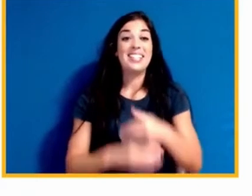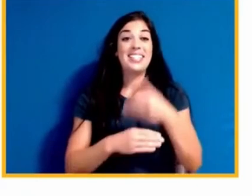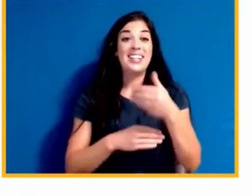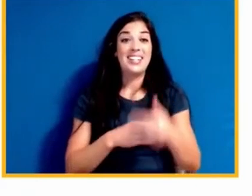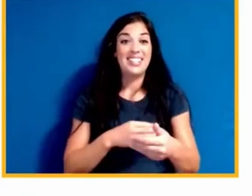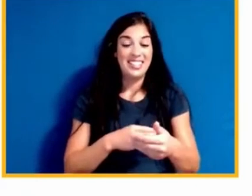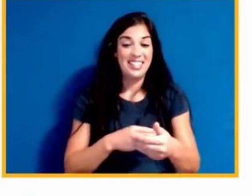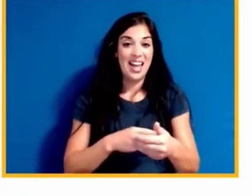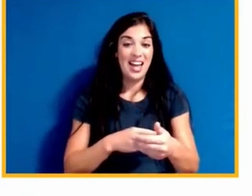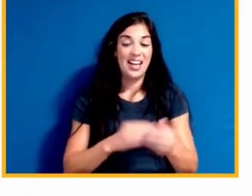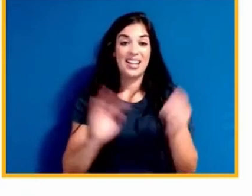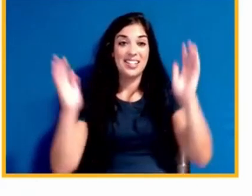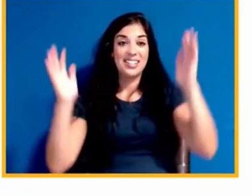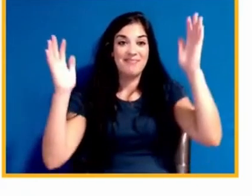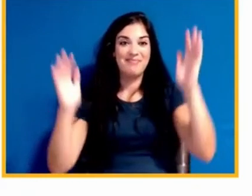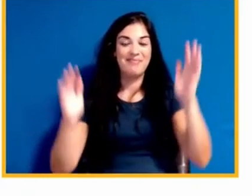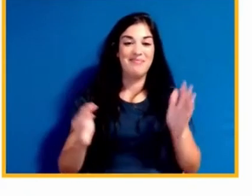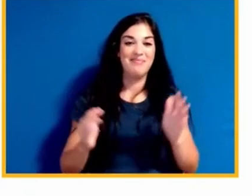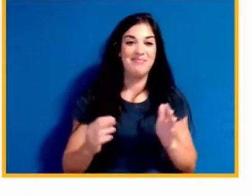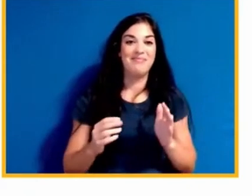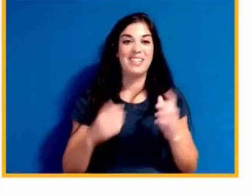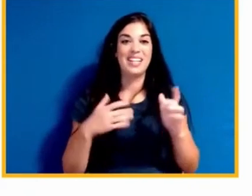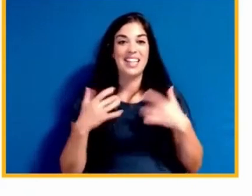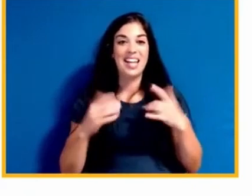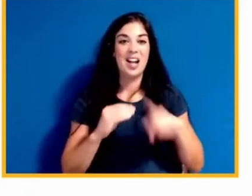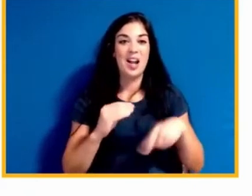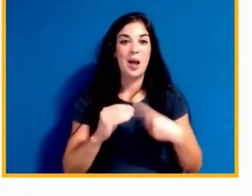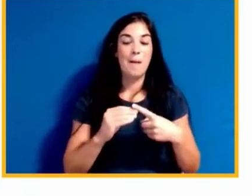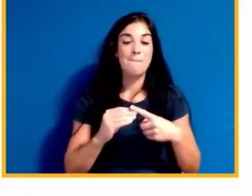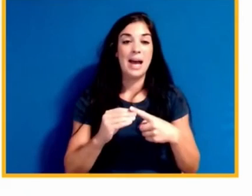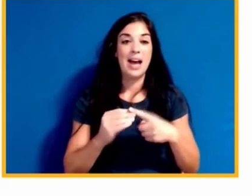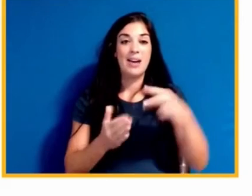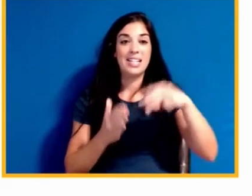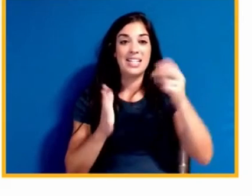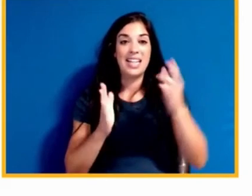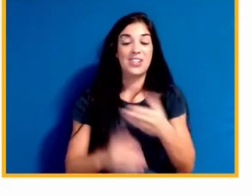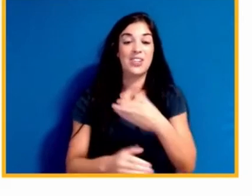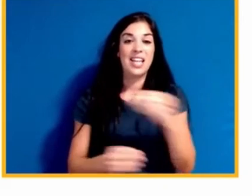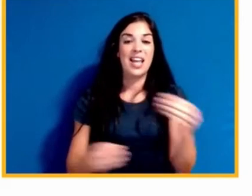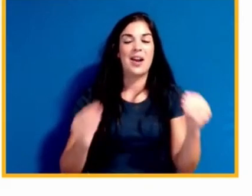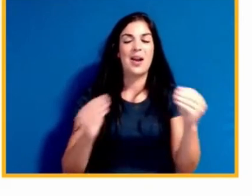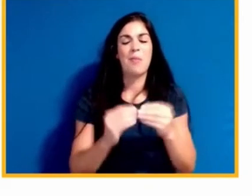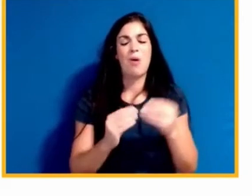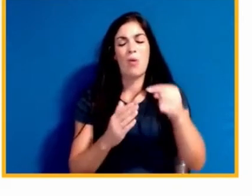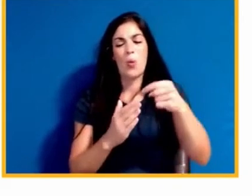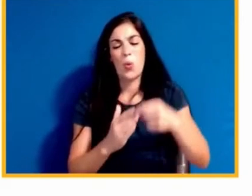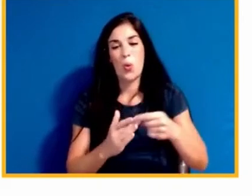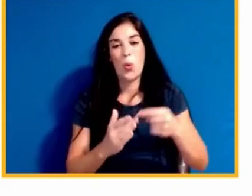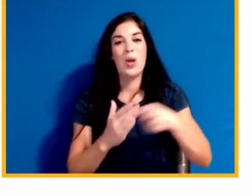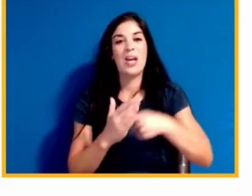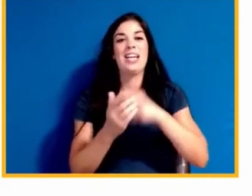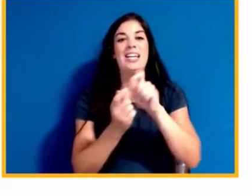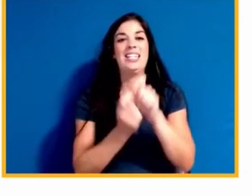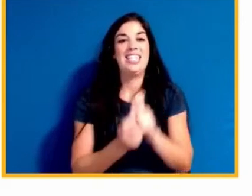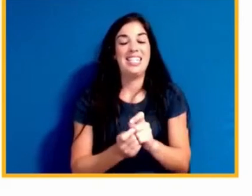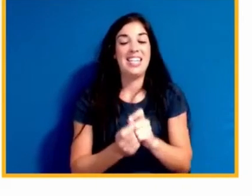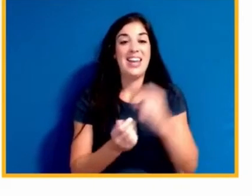fanboying over more dancers and in particular some extra extra detailed dancing, and that's something that